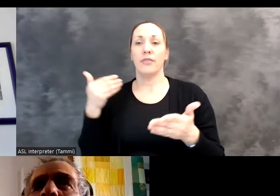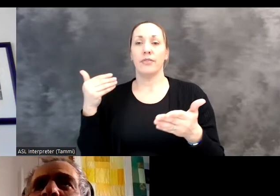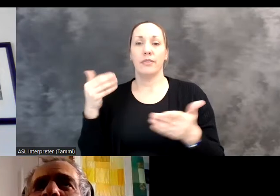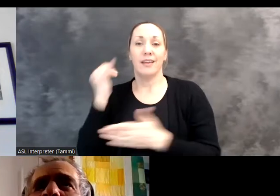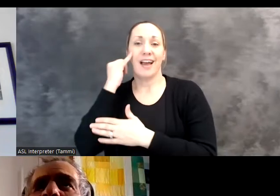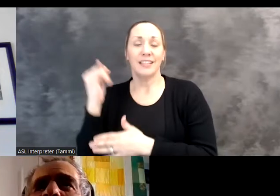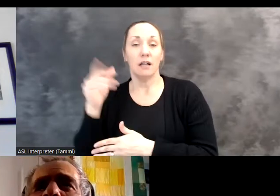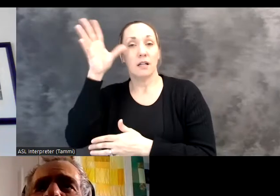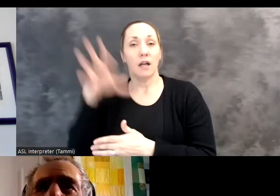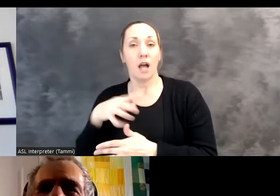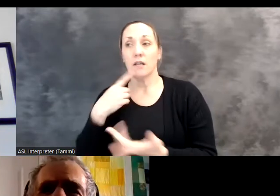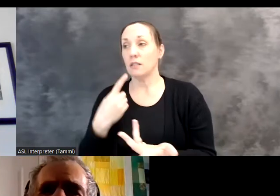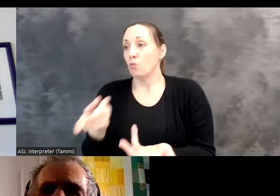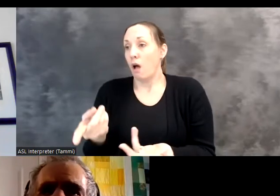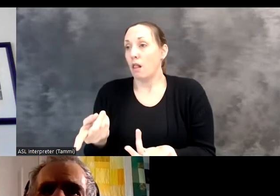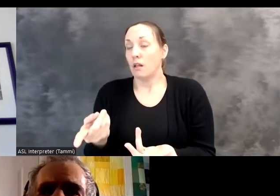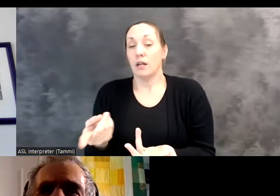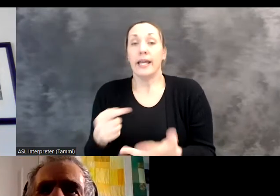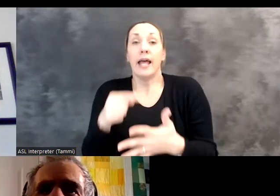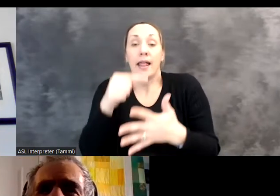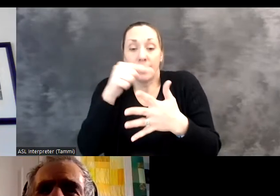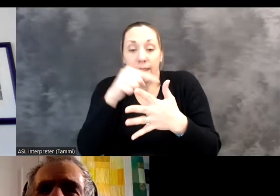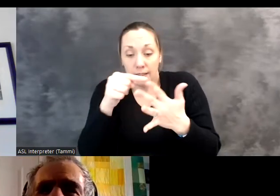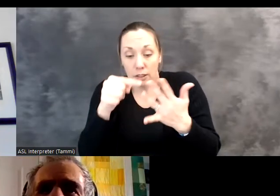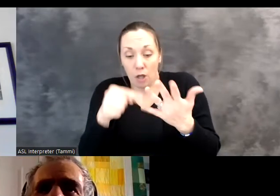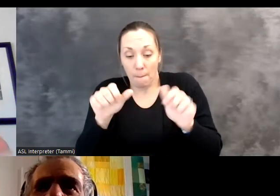the imagine near, the idea guys, they can say with at least a